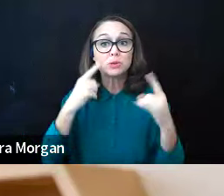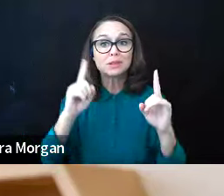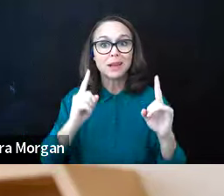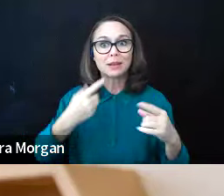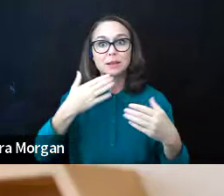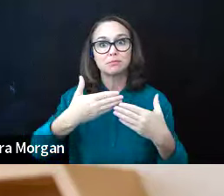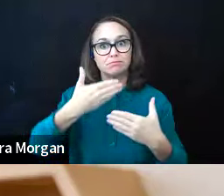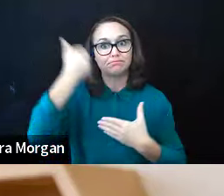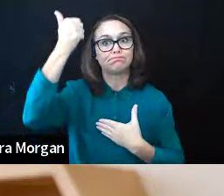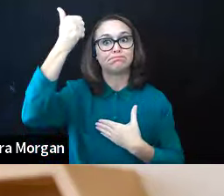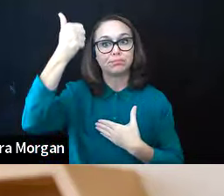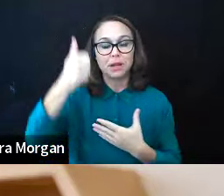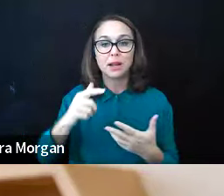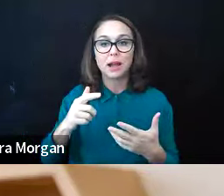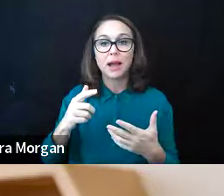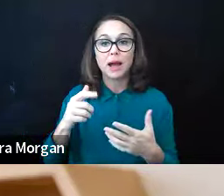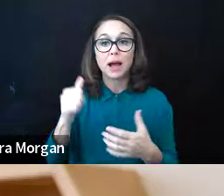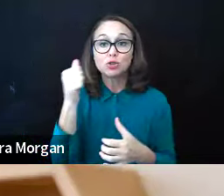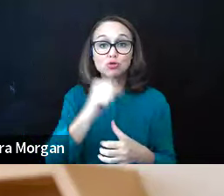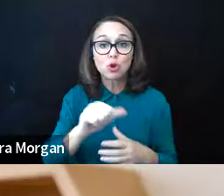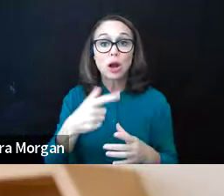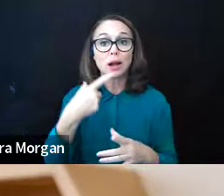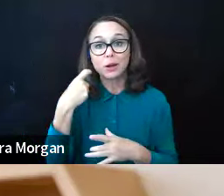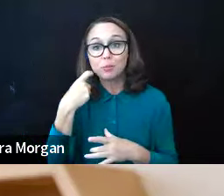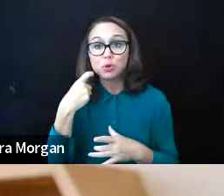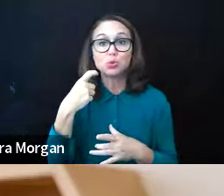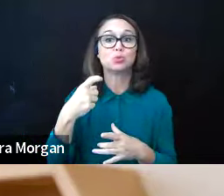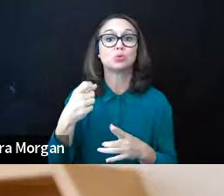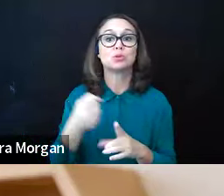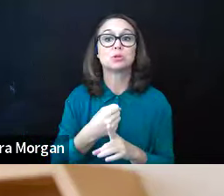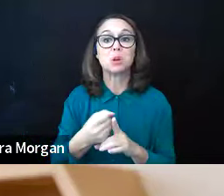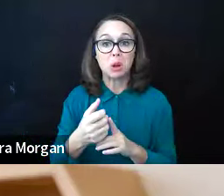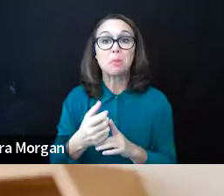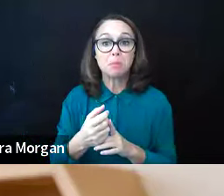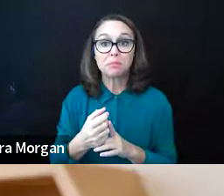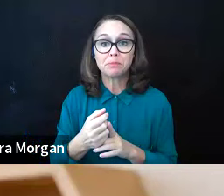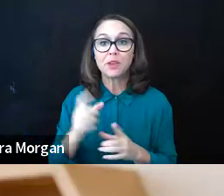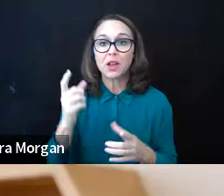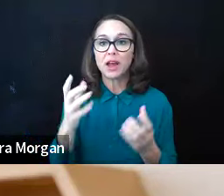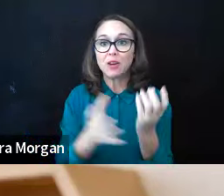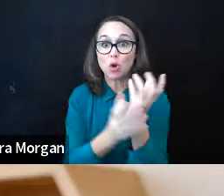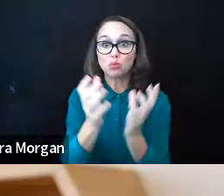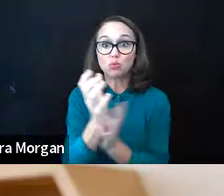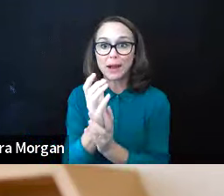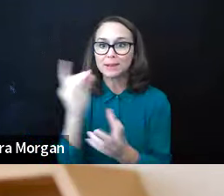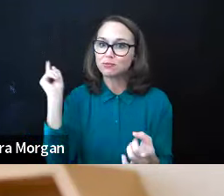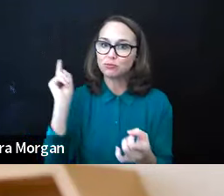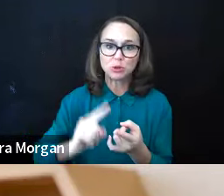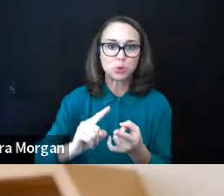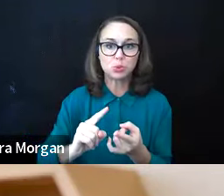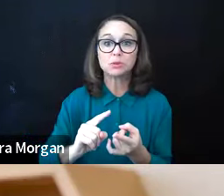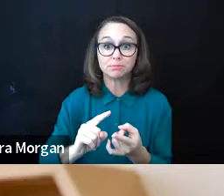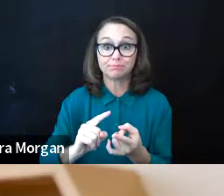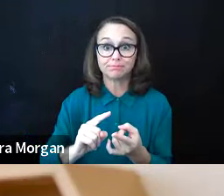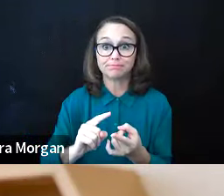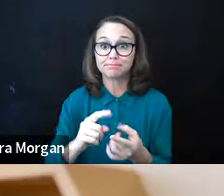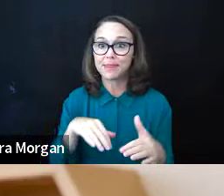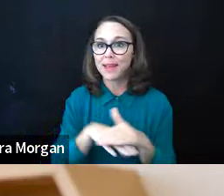abuse and fewer arrests by age 19. Research suggests that access to affordable high-quality